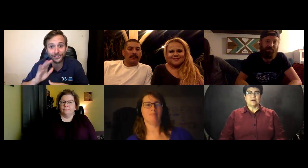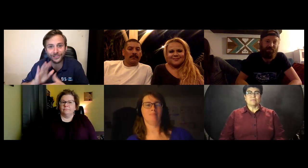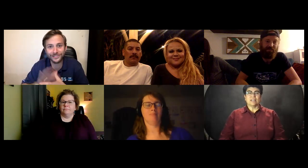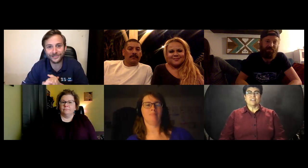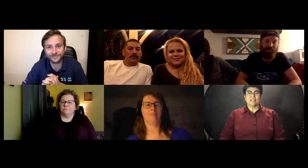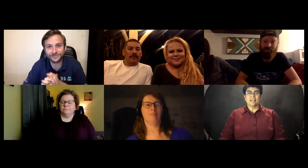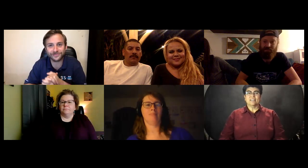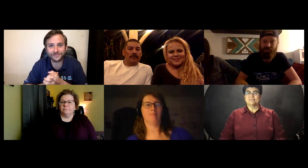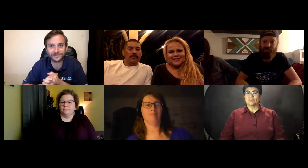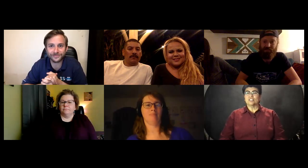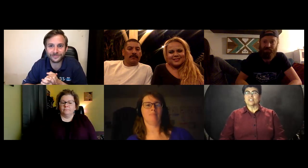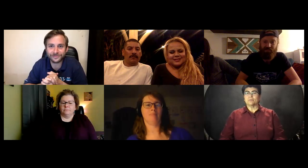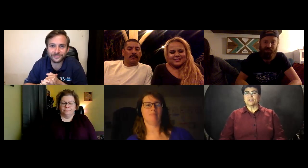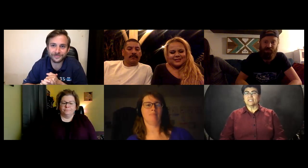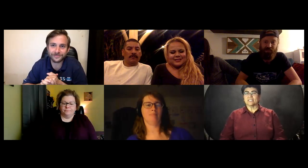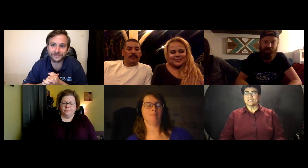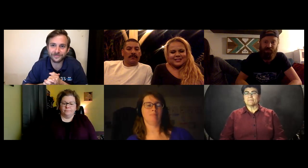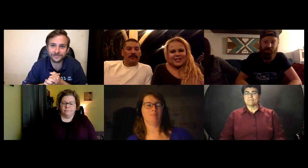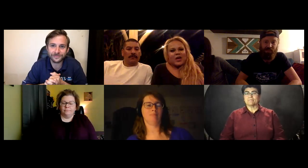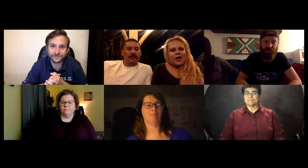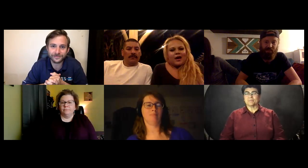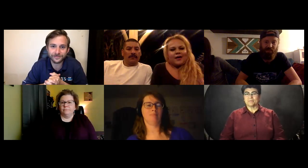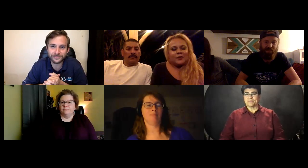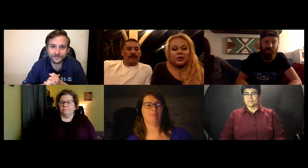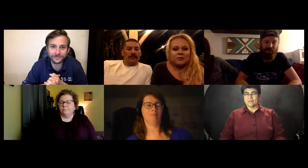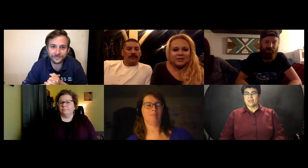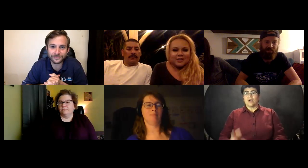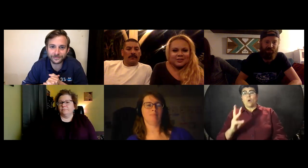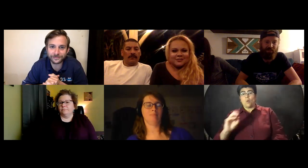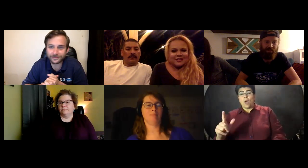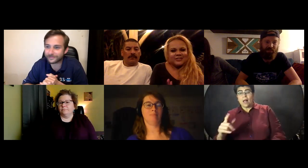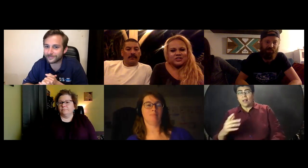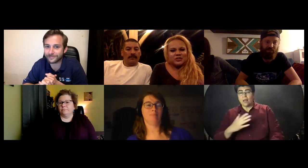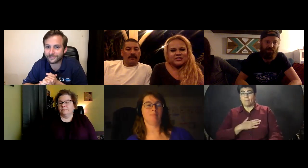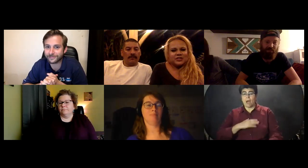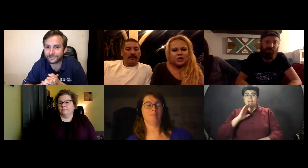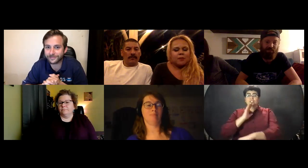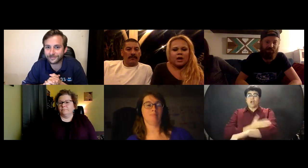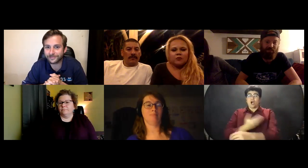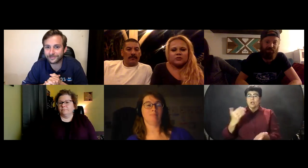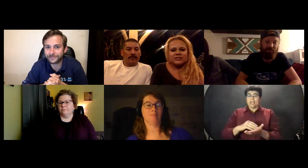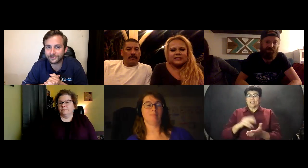delfina what's your experience uh well my daughter